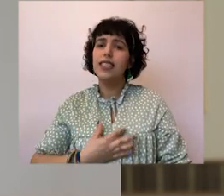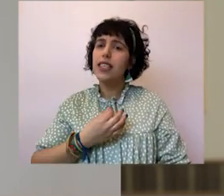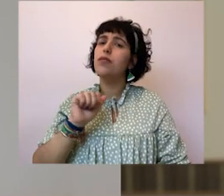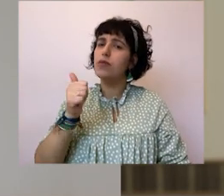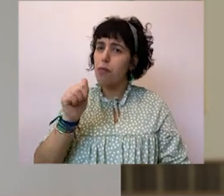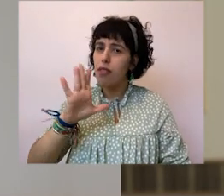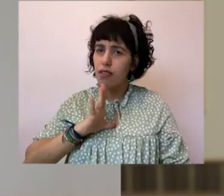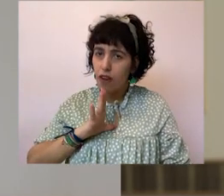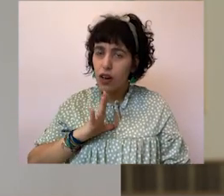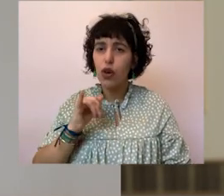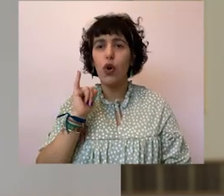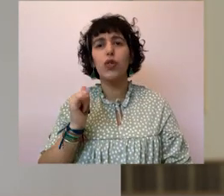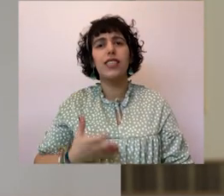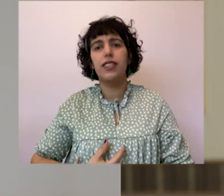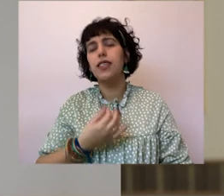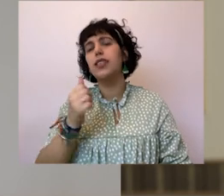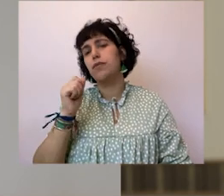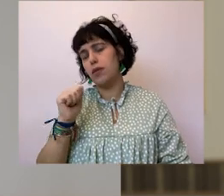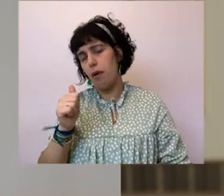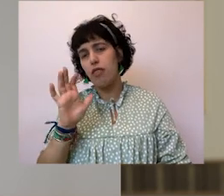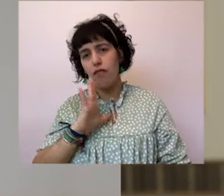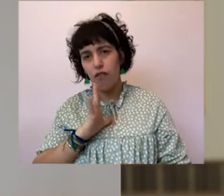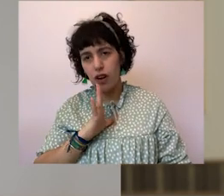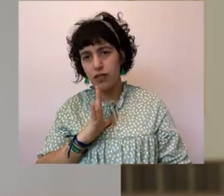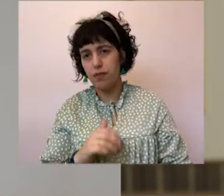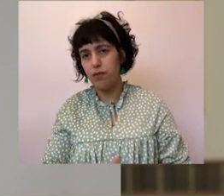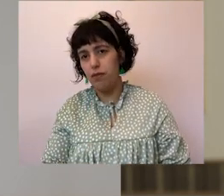For example, it is not nice to go out and wait for a taxi in that make-up.